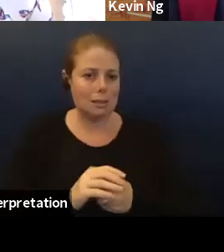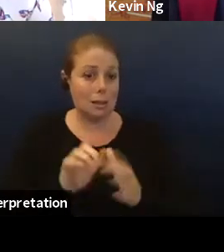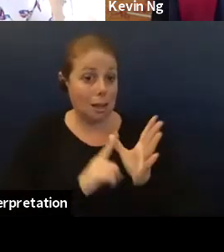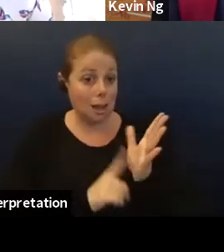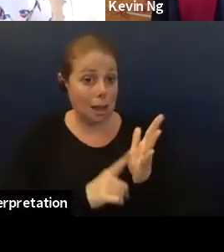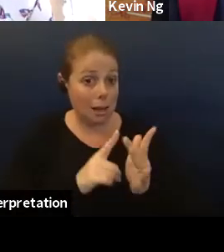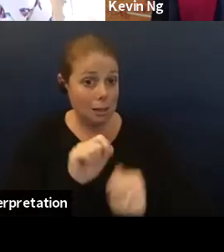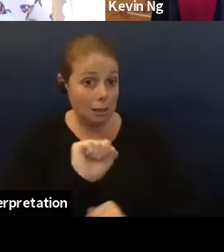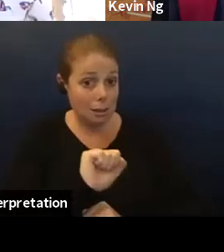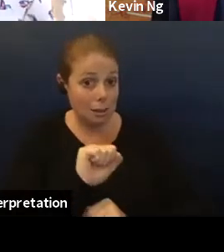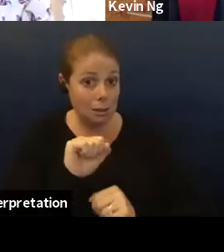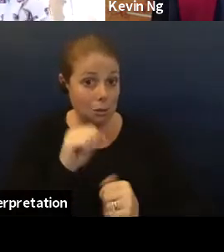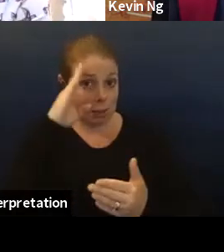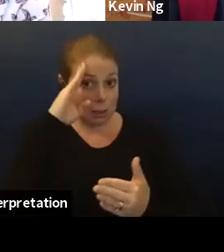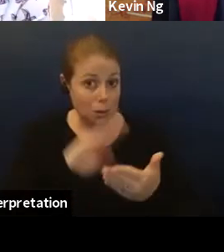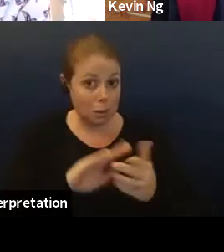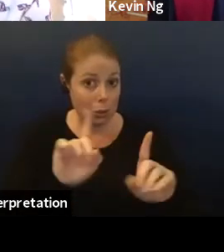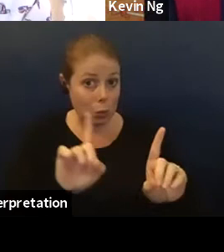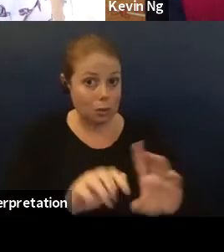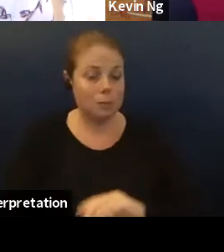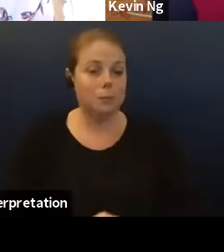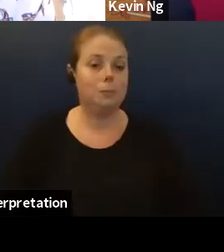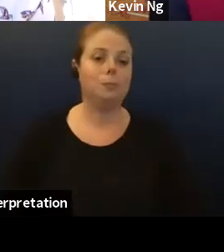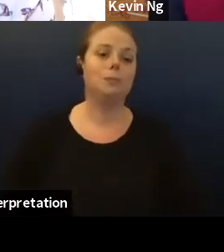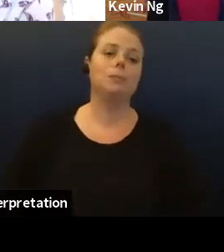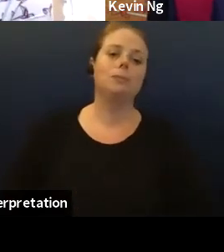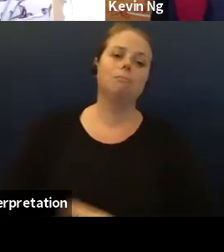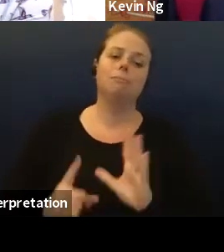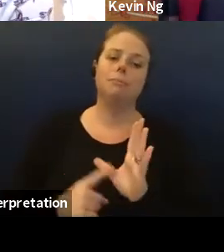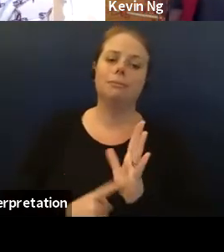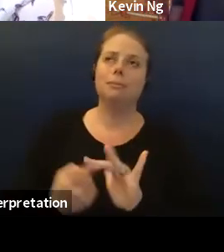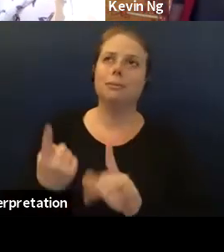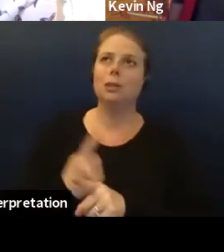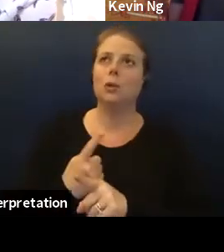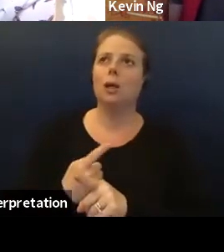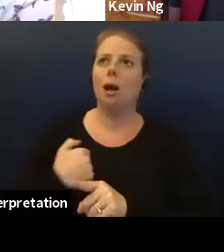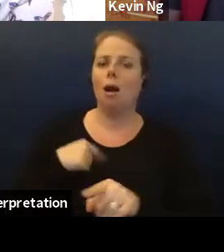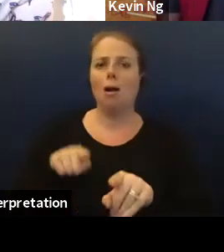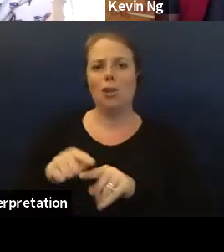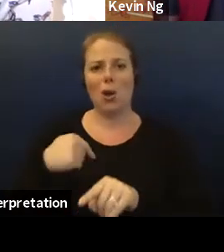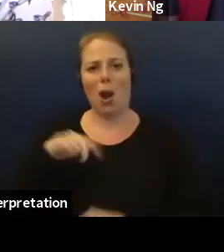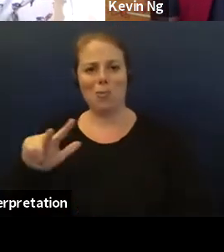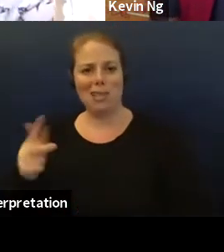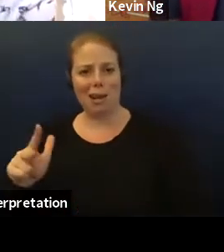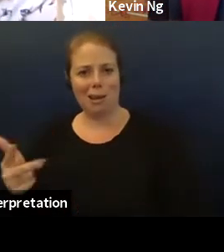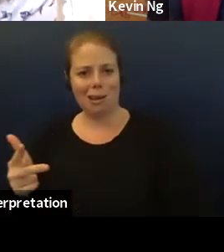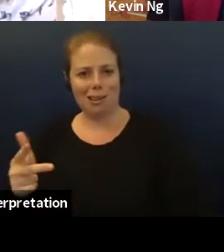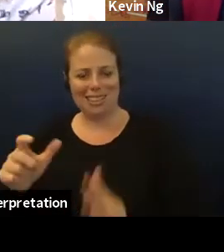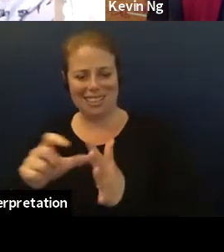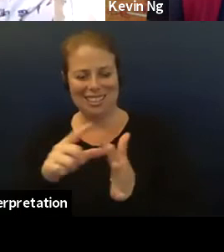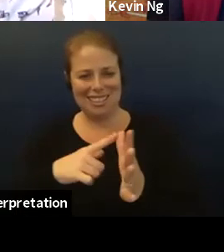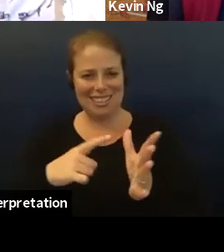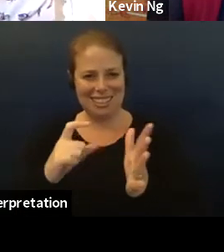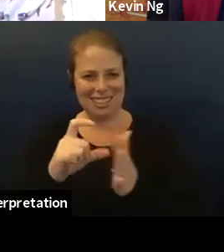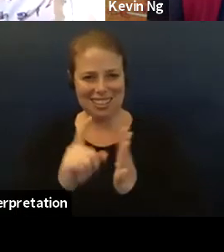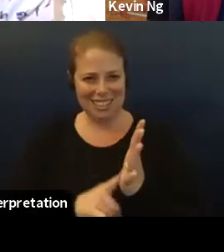I think I've learned that I'm pretty deadly. It's improved my confidence,